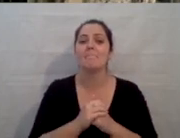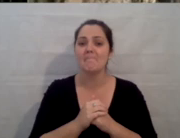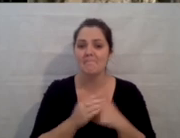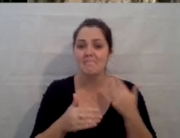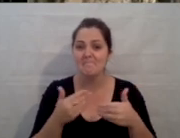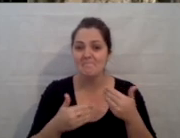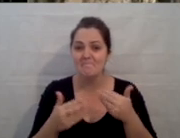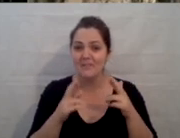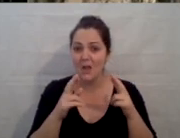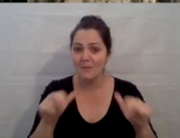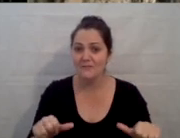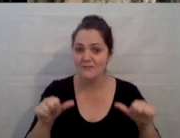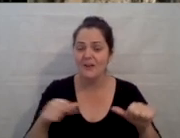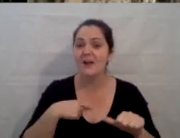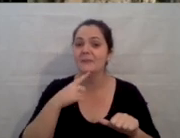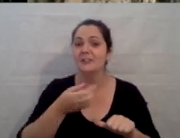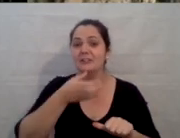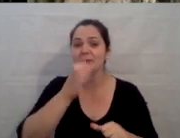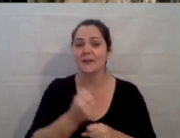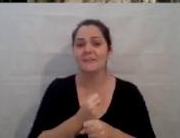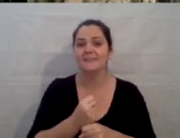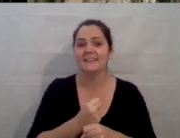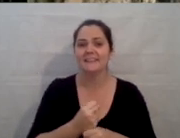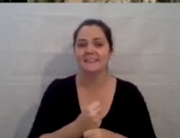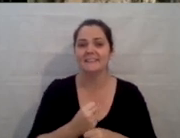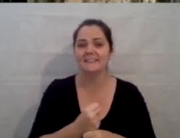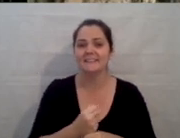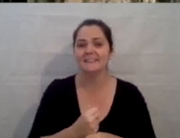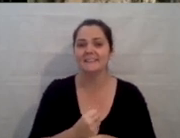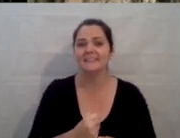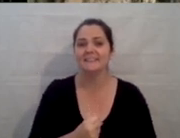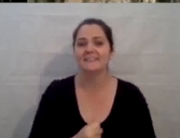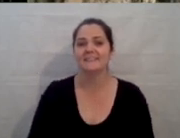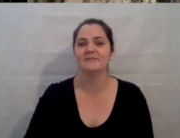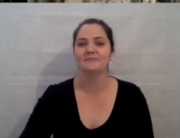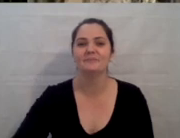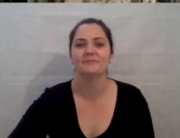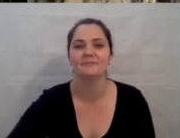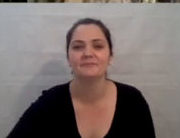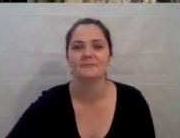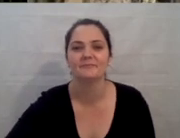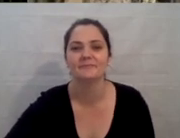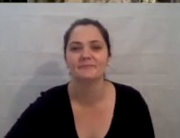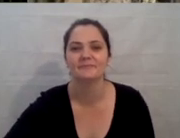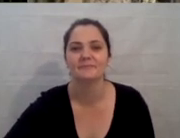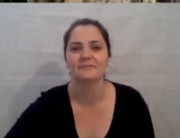I will have a sip of coffee.